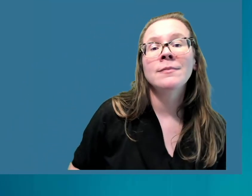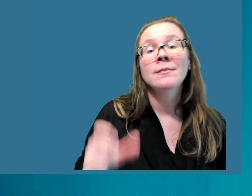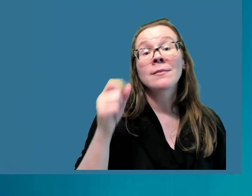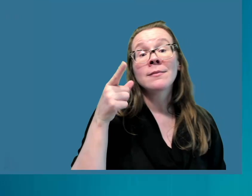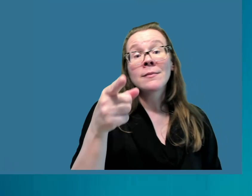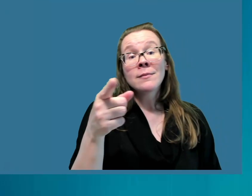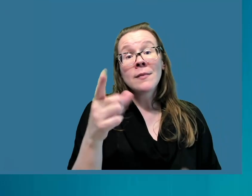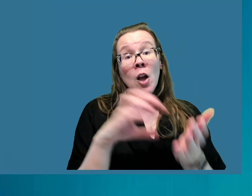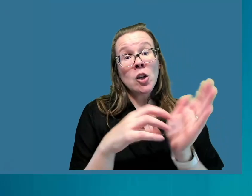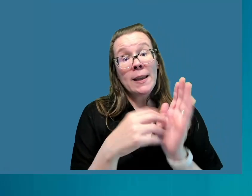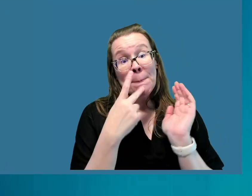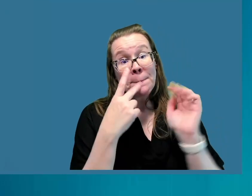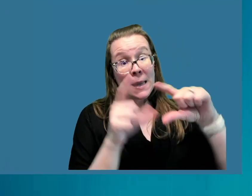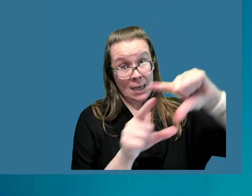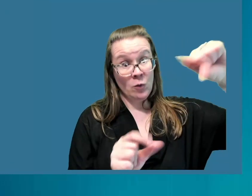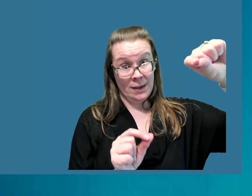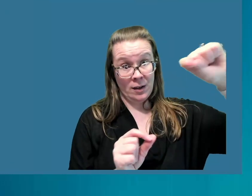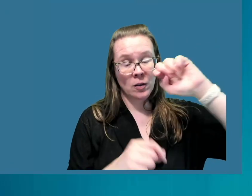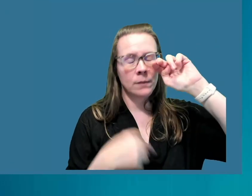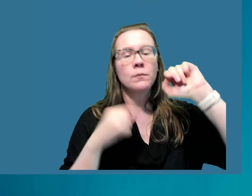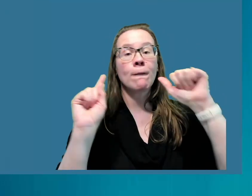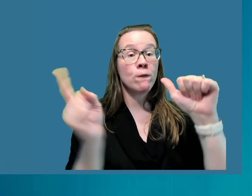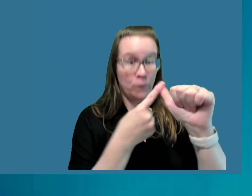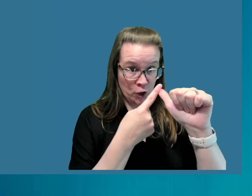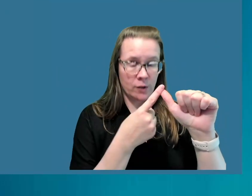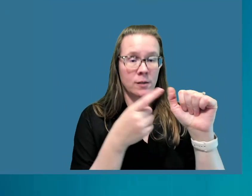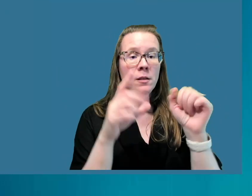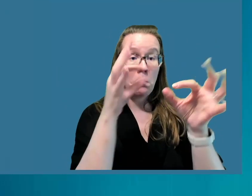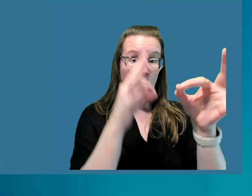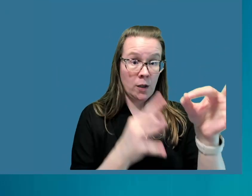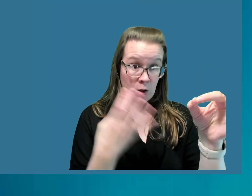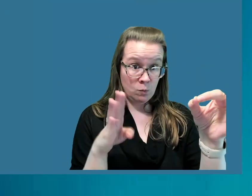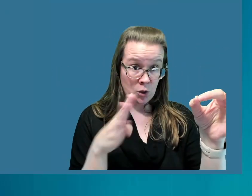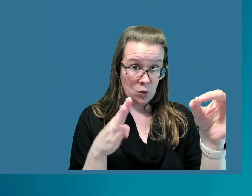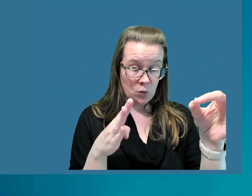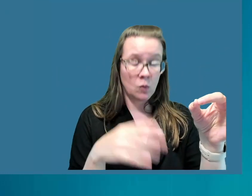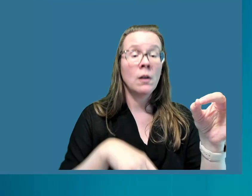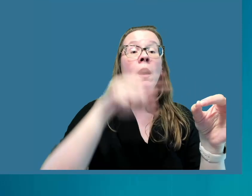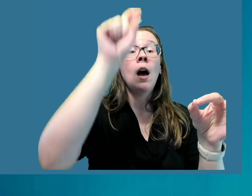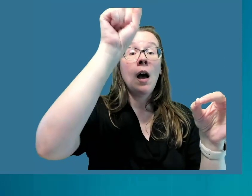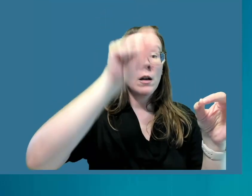I piped blue polka dots first. And, um, turned them into connected hearts, then let them dry.